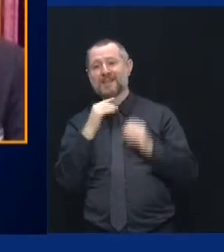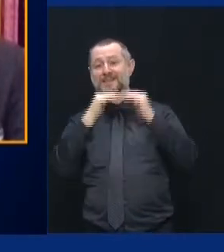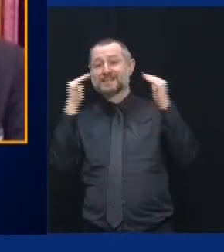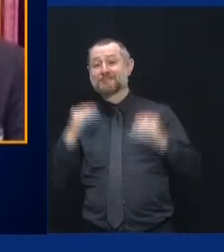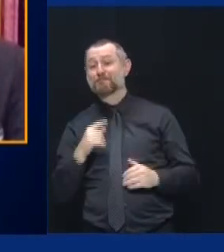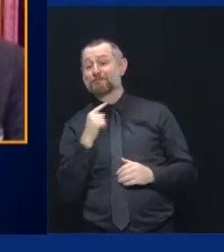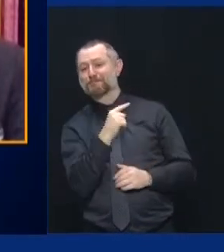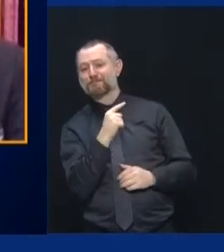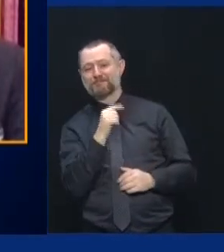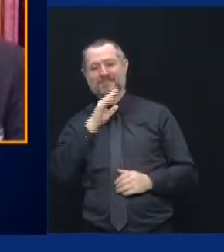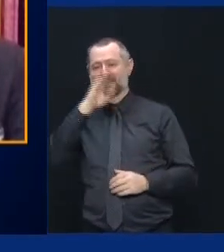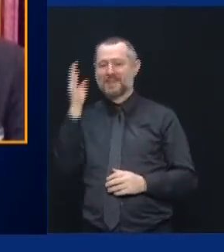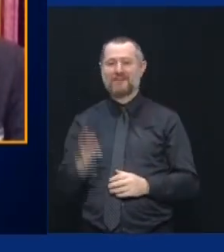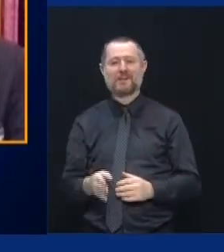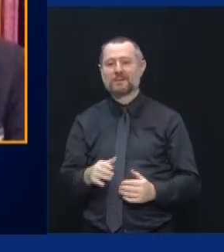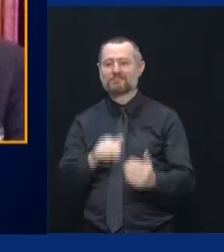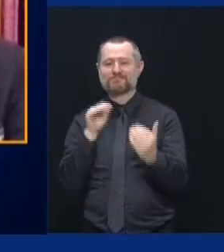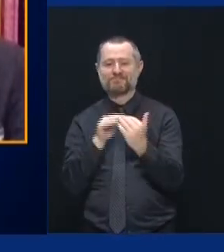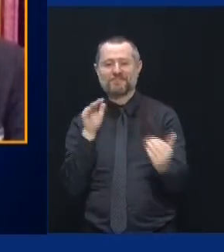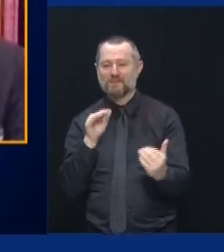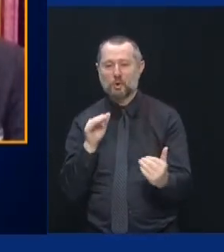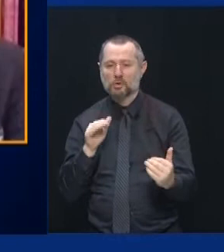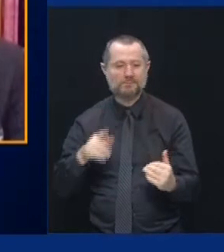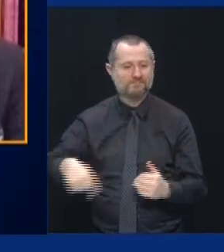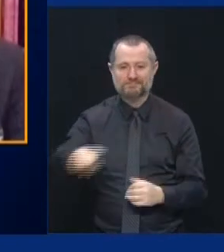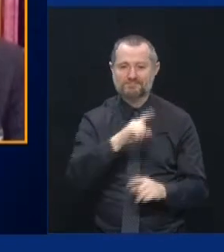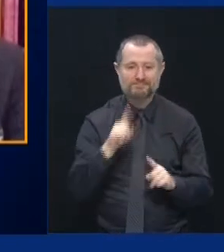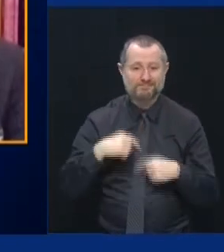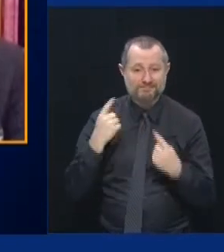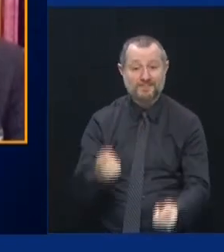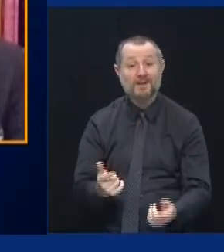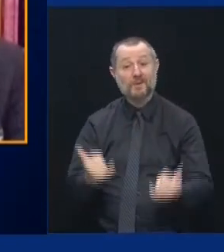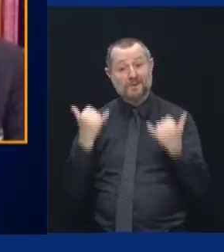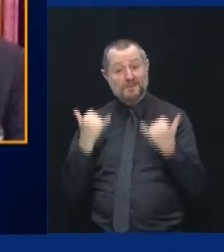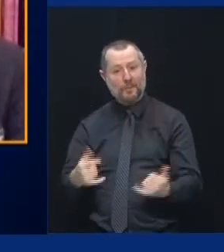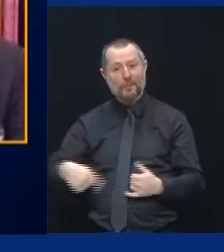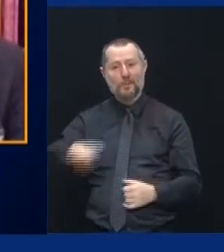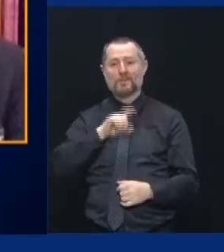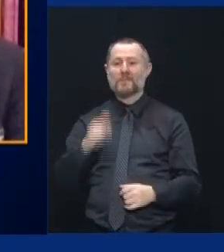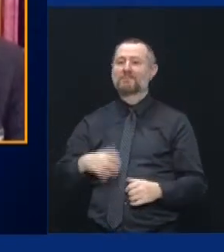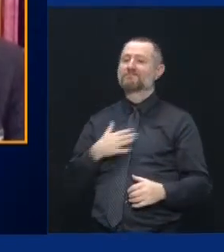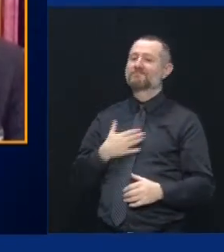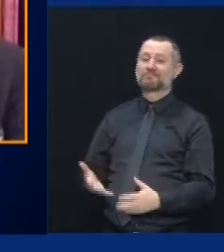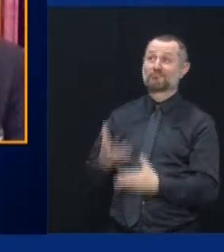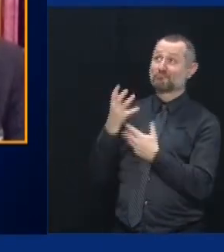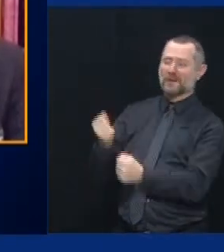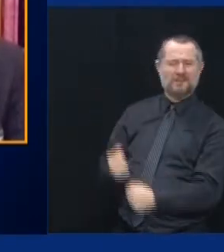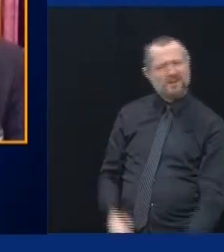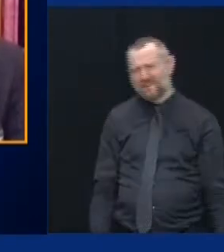AND I UNDERSTAND WHY THEY DON'T TRUST THE GOVERNMENT, TRUST THE SYSTEM. GOVERNMENT, THE SYSTEM HAS NEVER